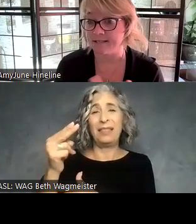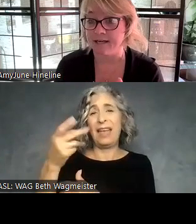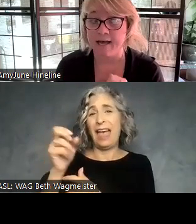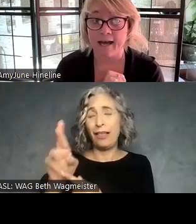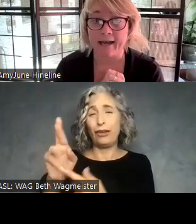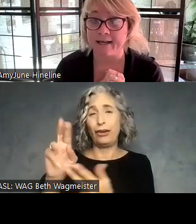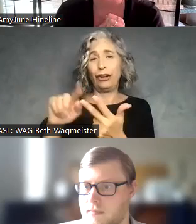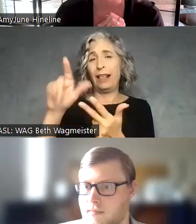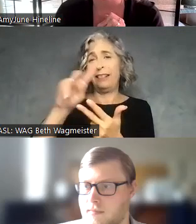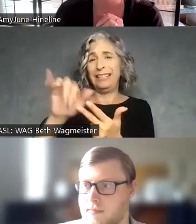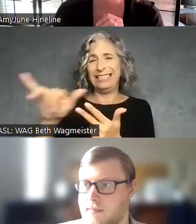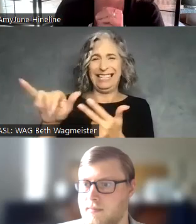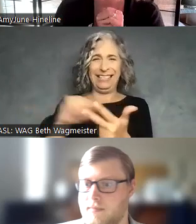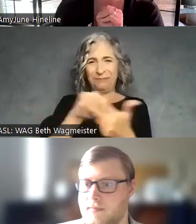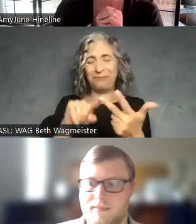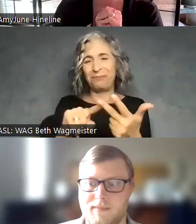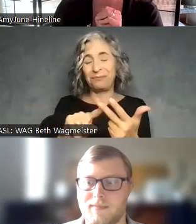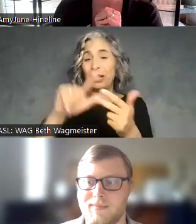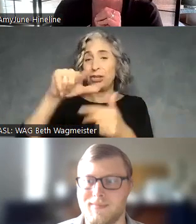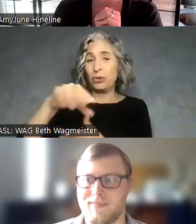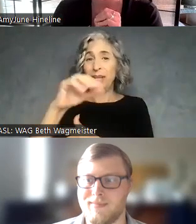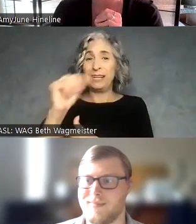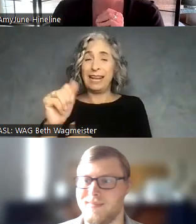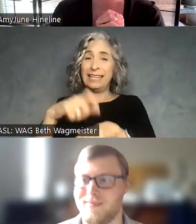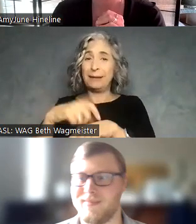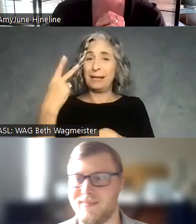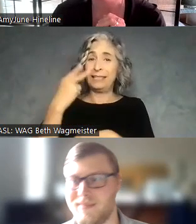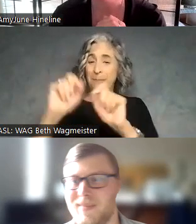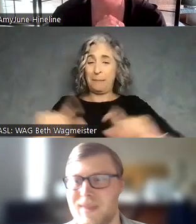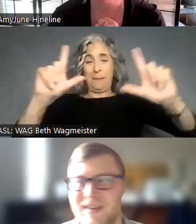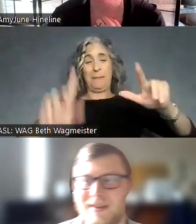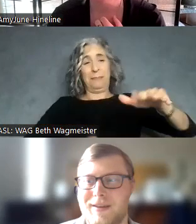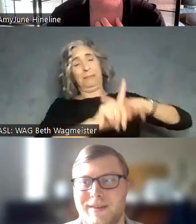bottom that go into more detail about the specific criteria around the concept I was talking about.